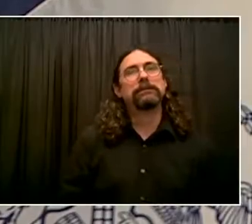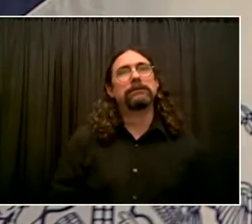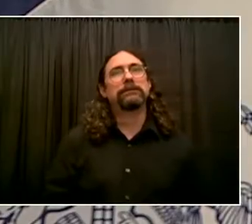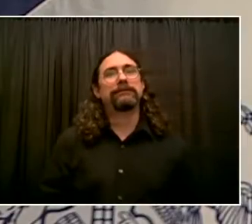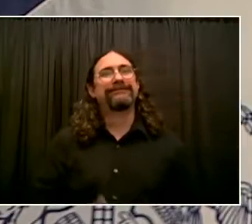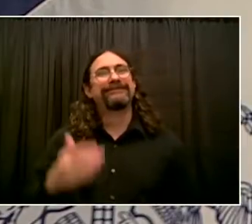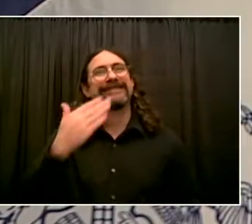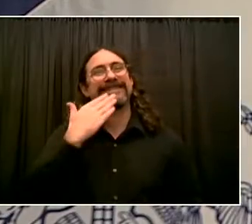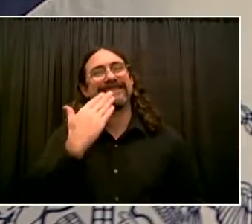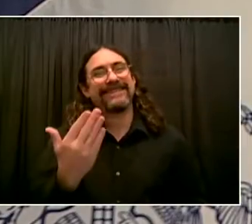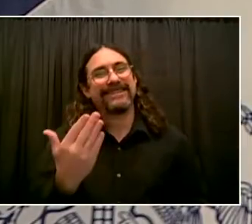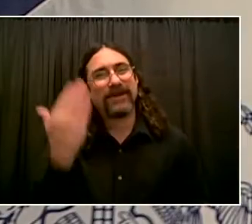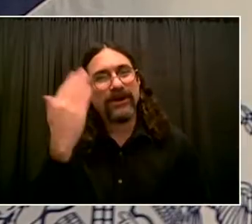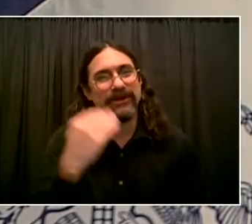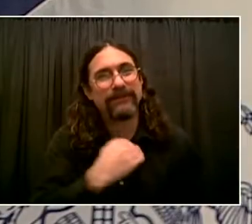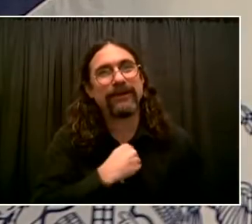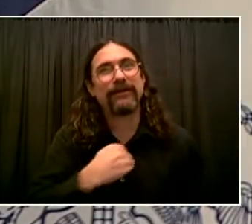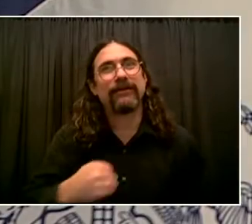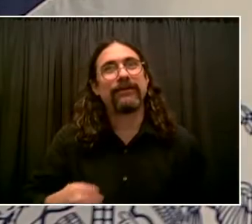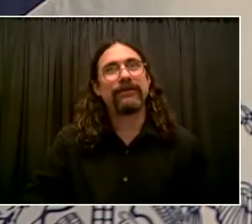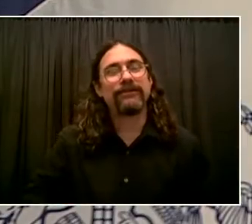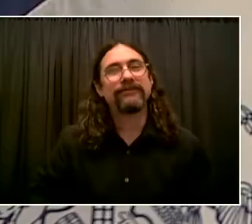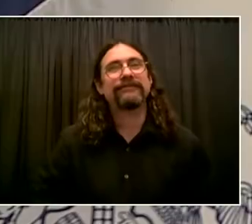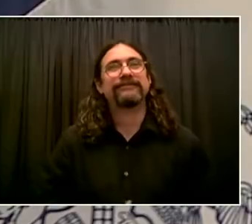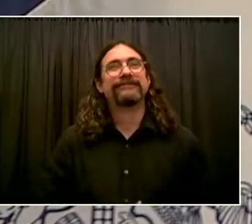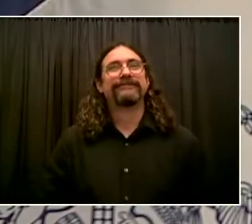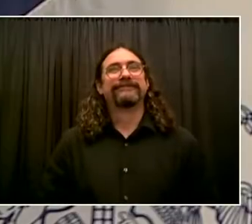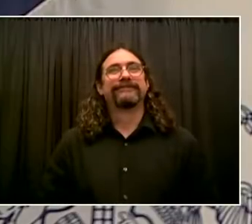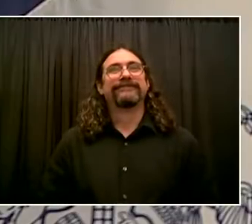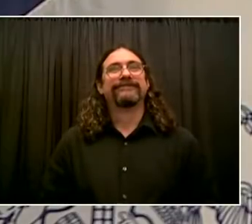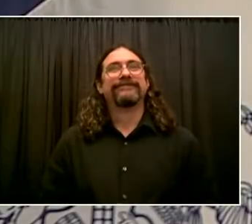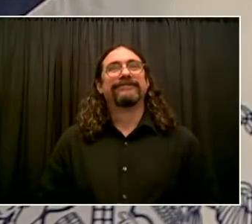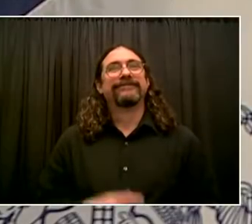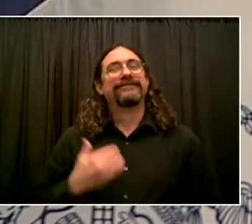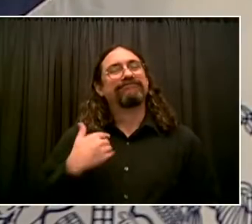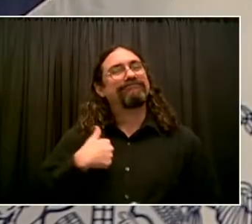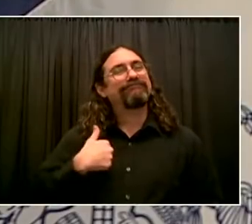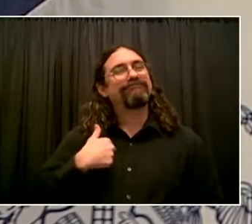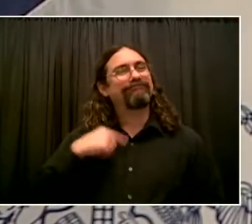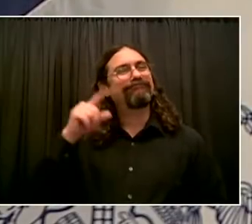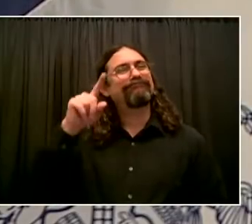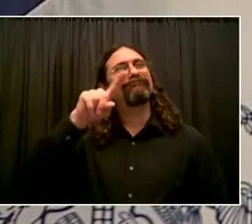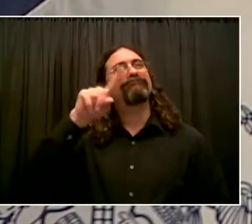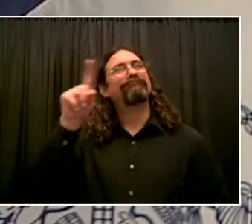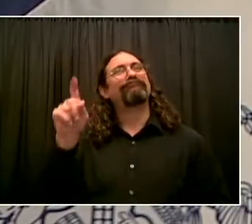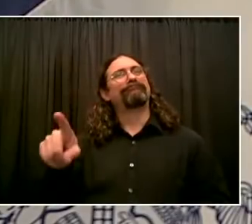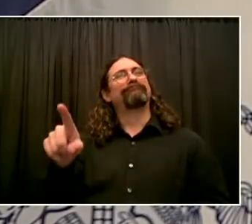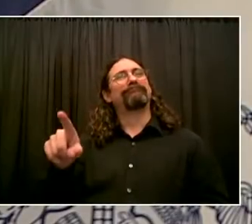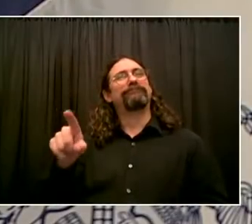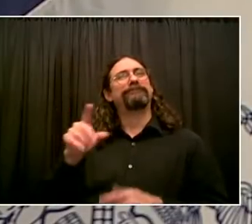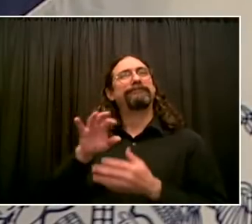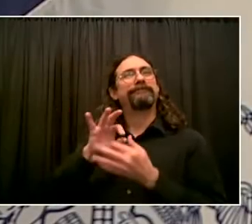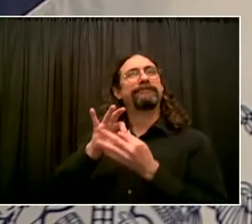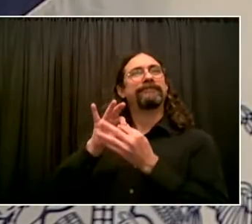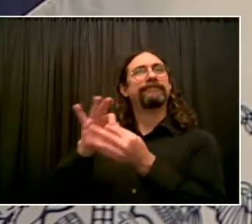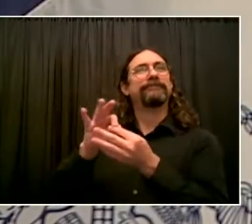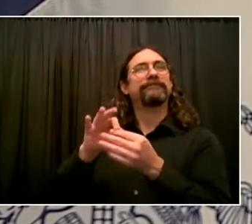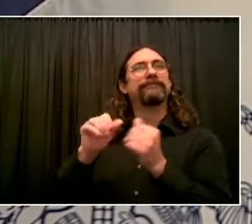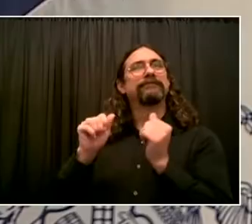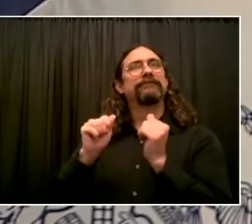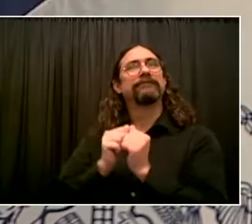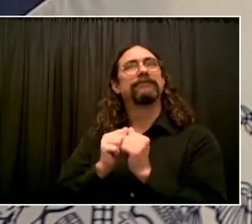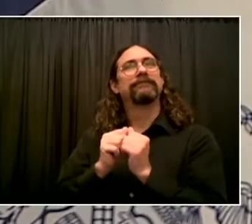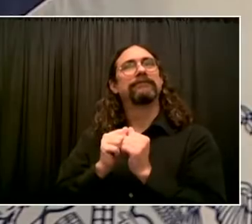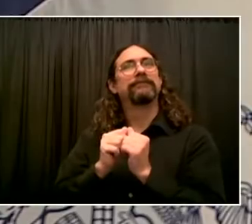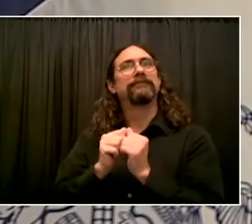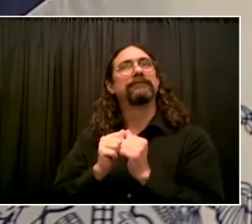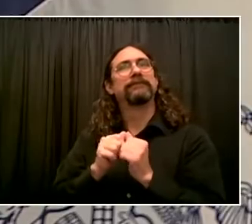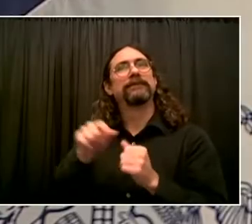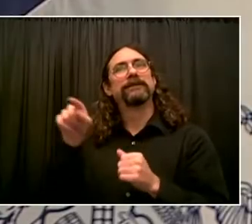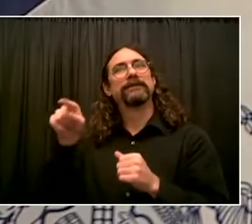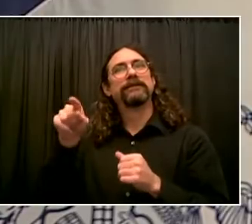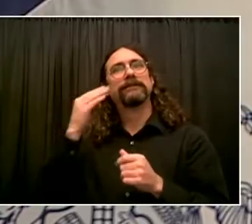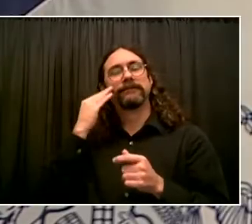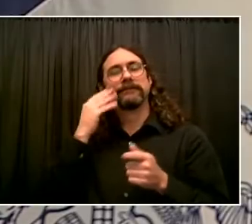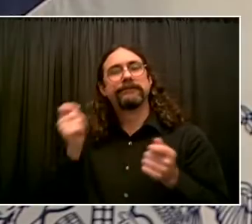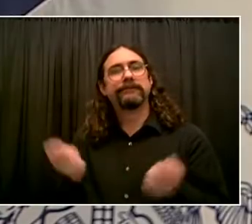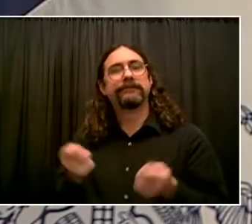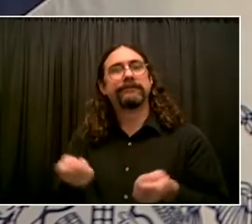BAK CTO THE, YOU SAID LAST NIGHT